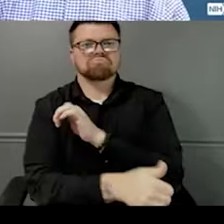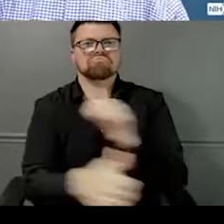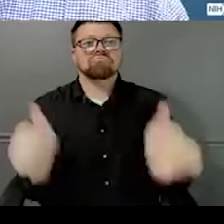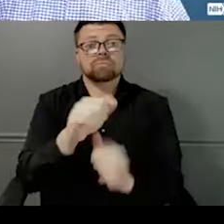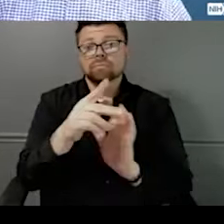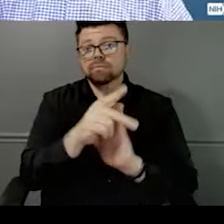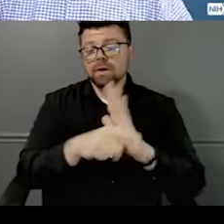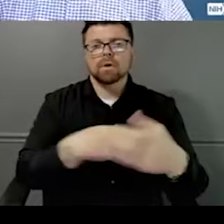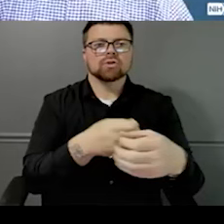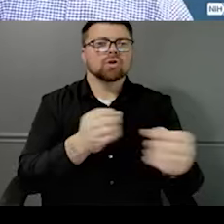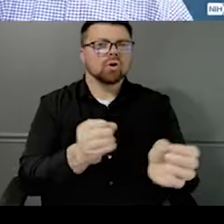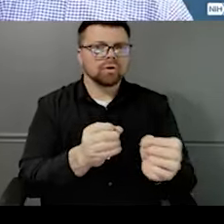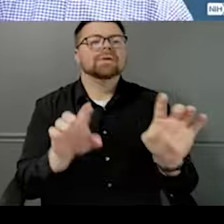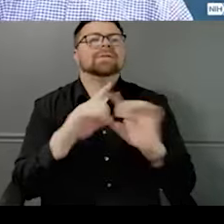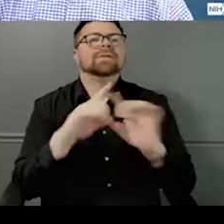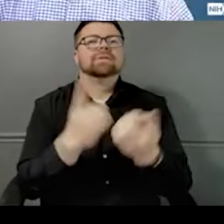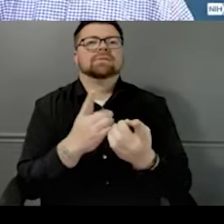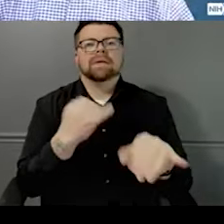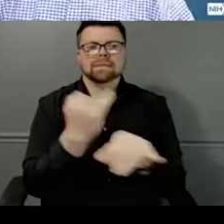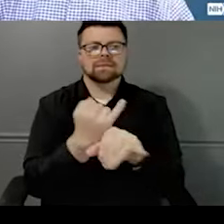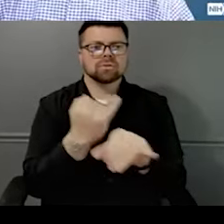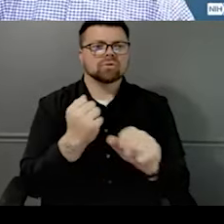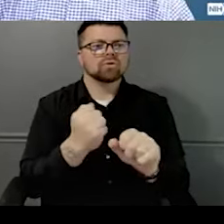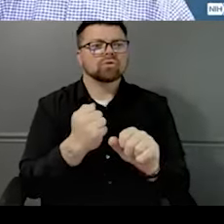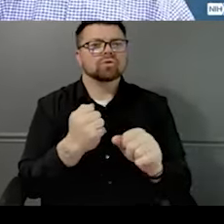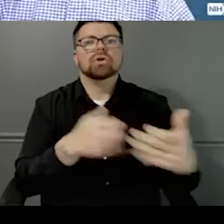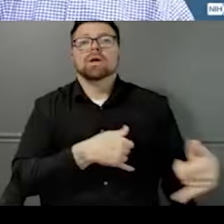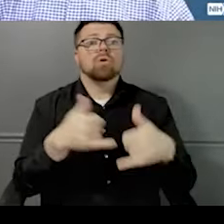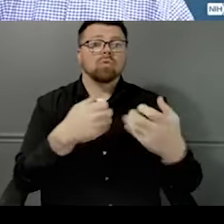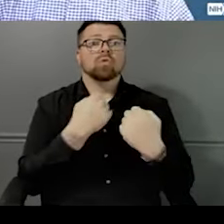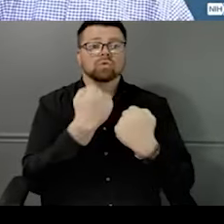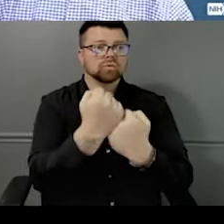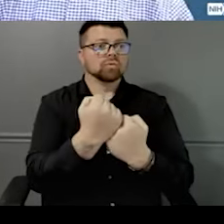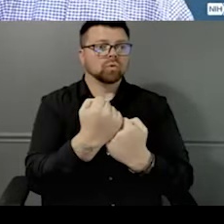the Division of Institution and Award Support. We are part of